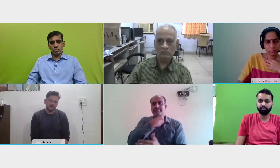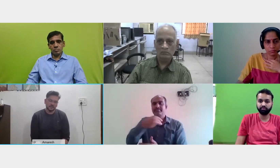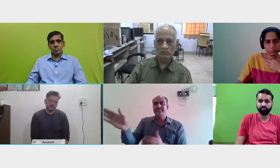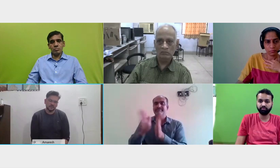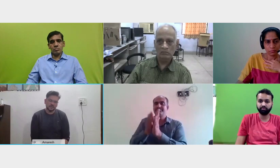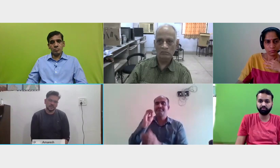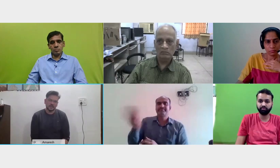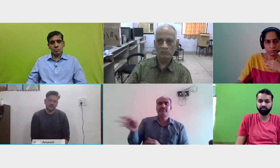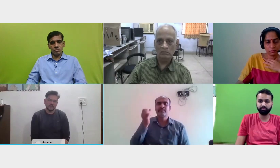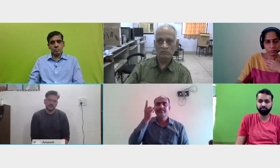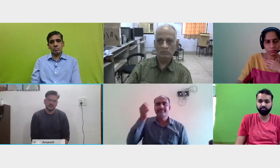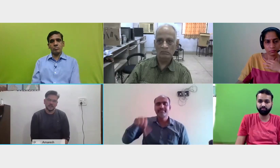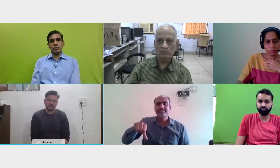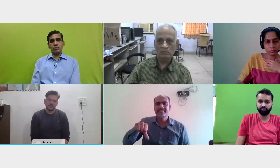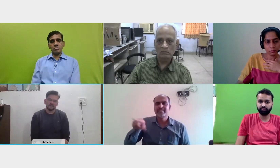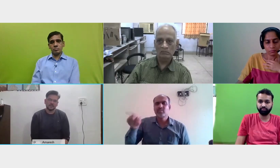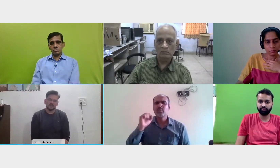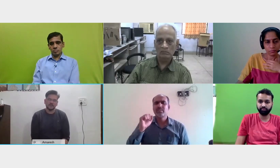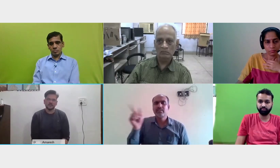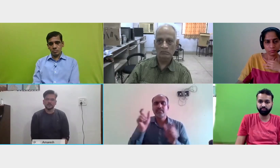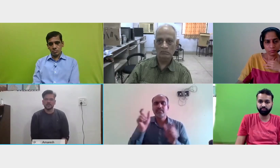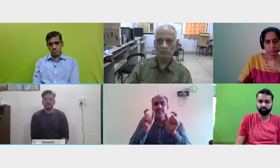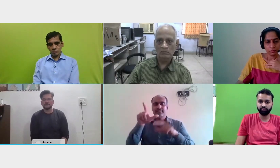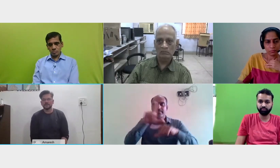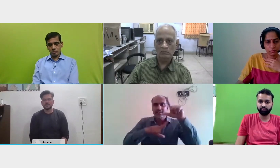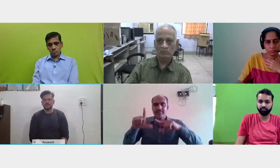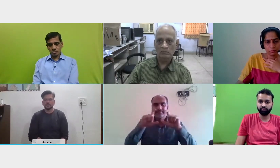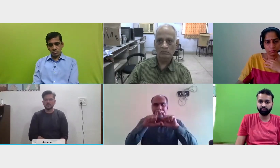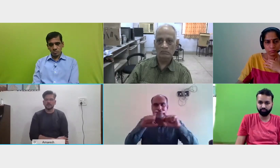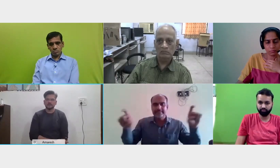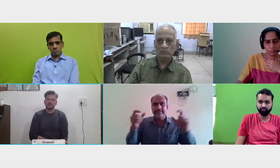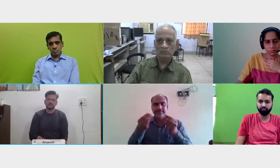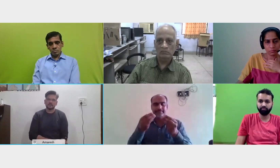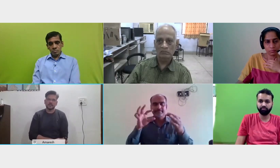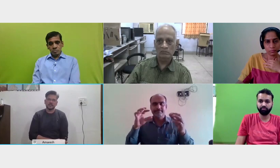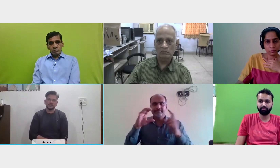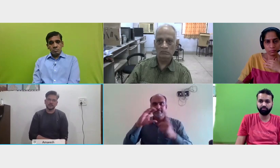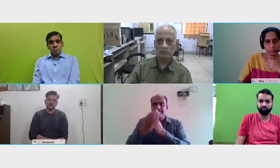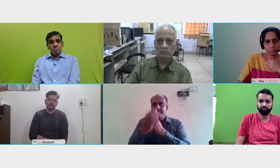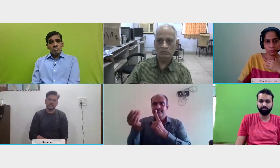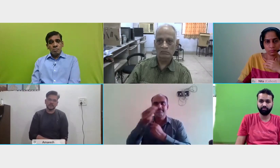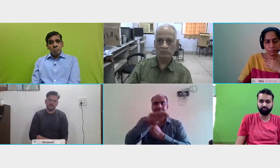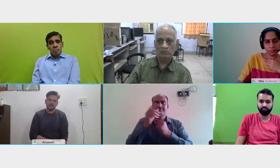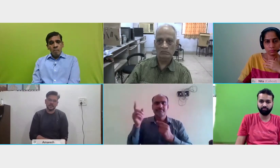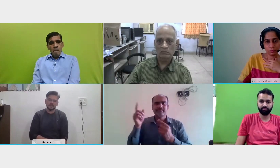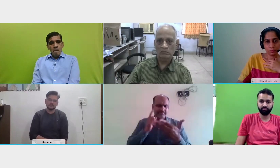that it is better to have a deaf person to do it, but he did not listen to me and he